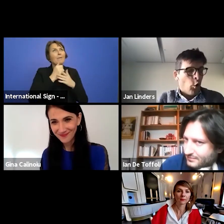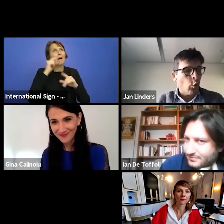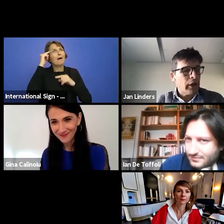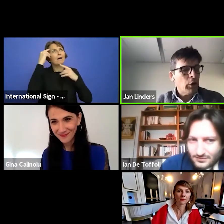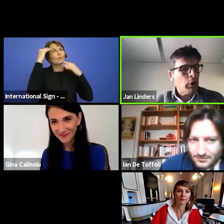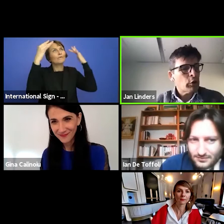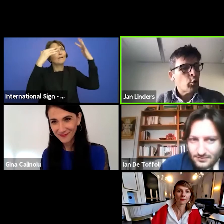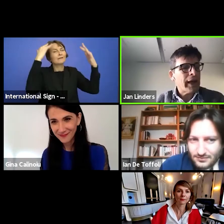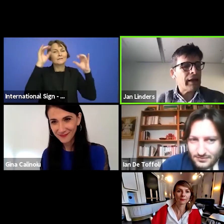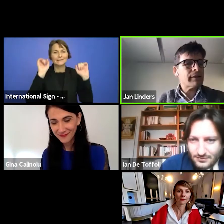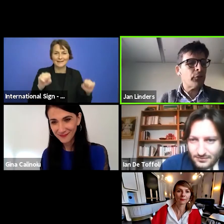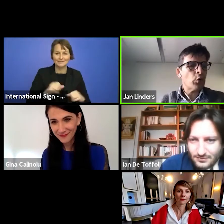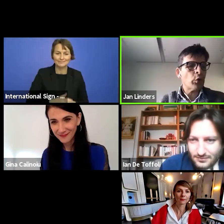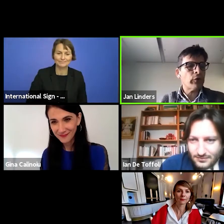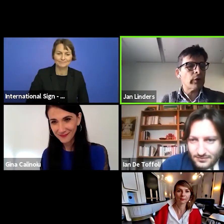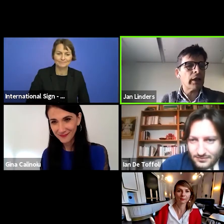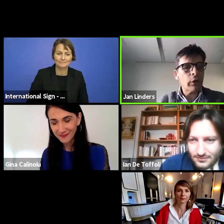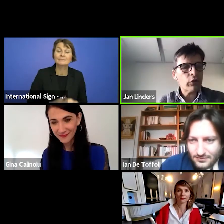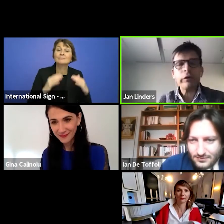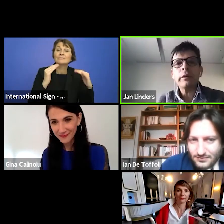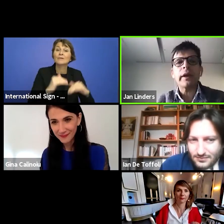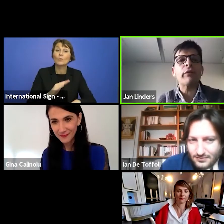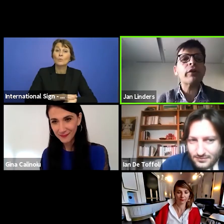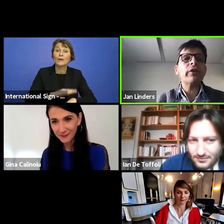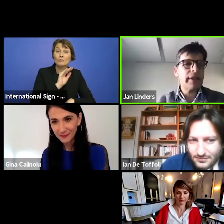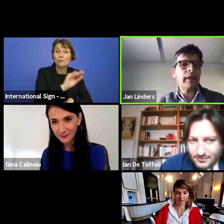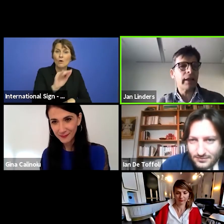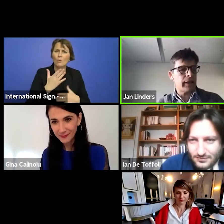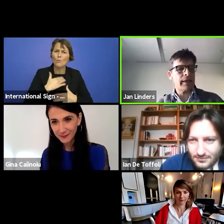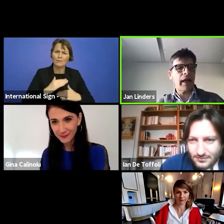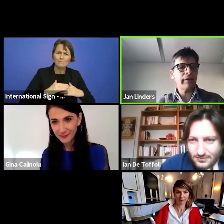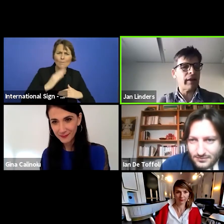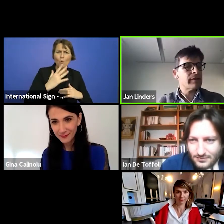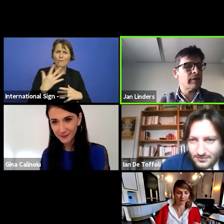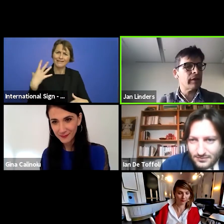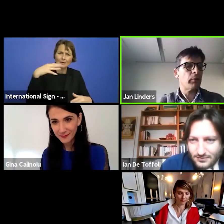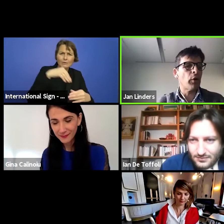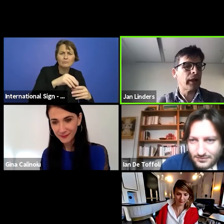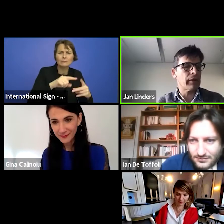We call to enhance the focus on inclusion, diversity and access in the performing arts